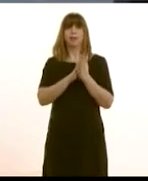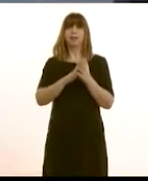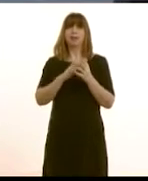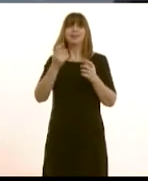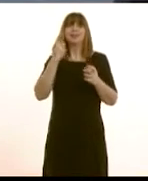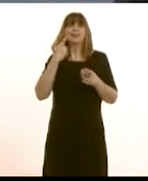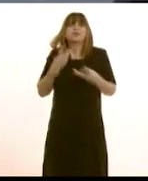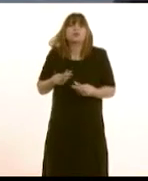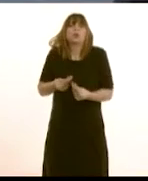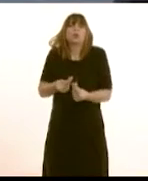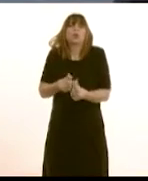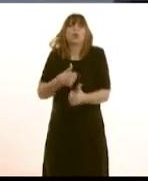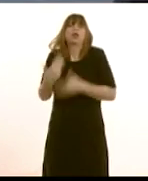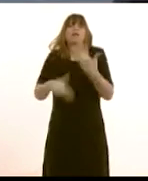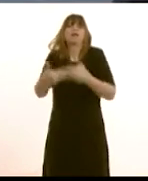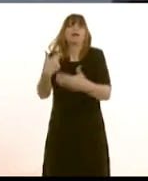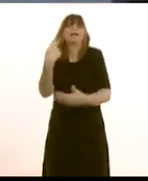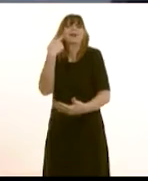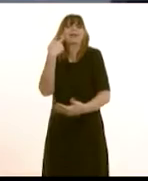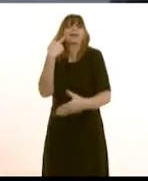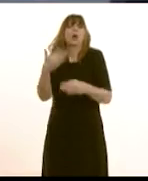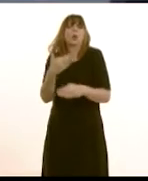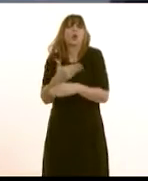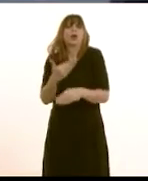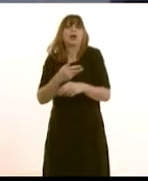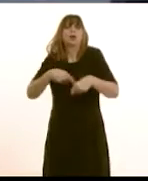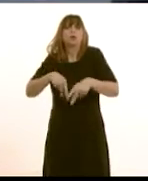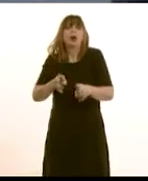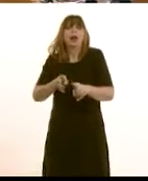GPs to work more easily on both sides of the border?